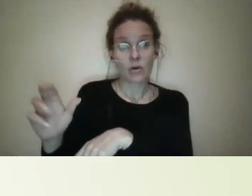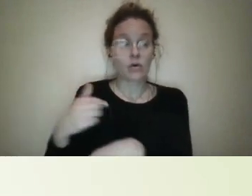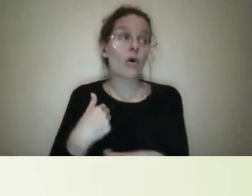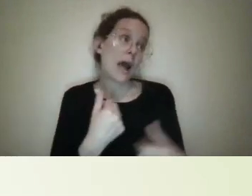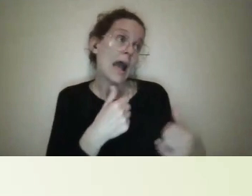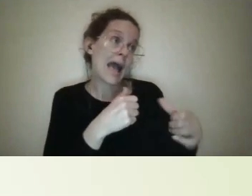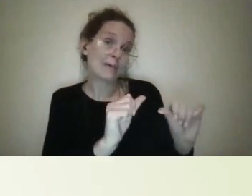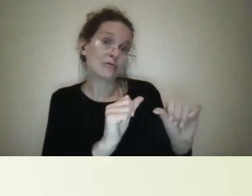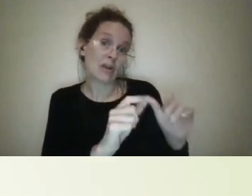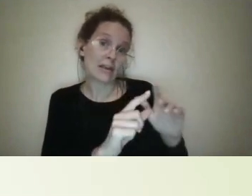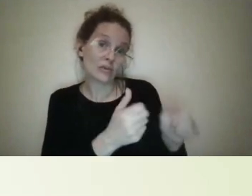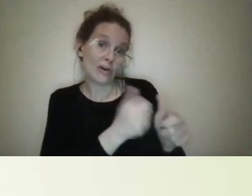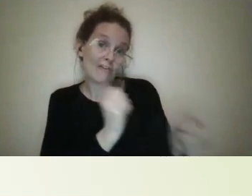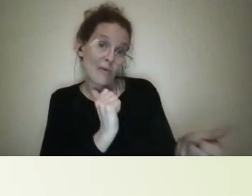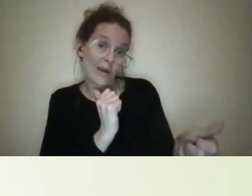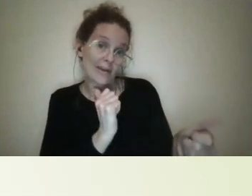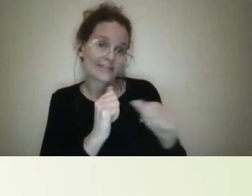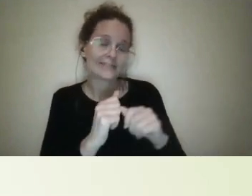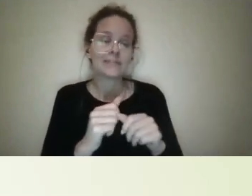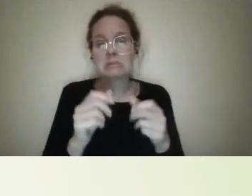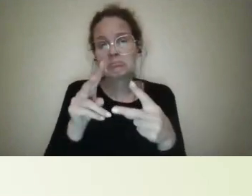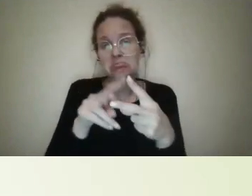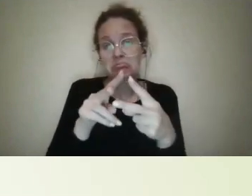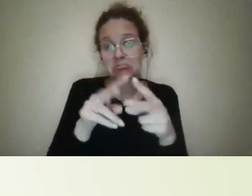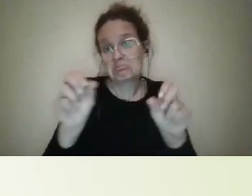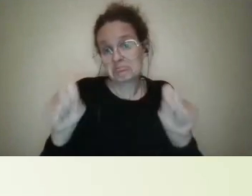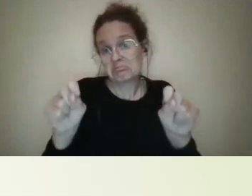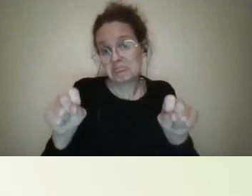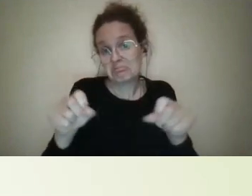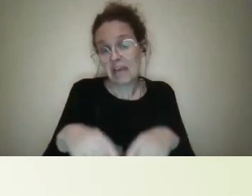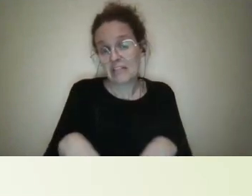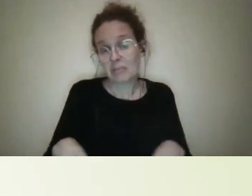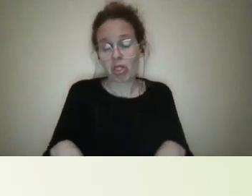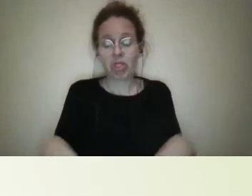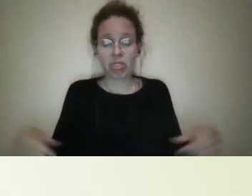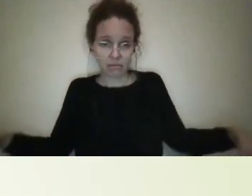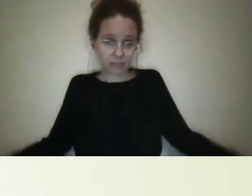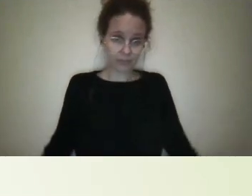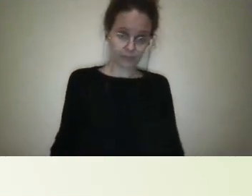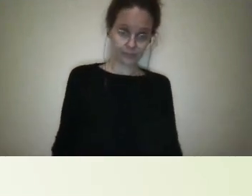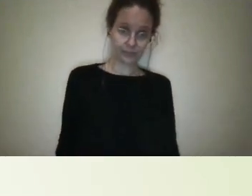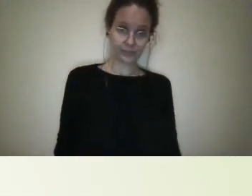get out of something." So it could be- it could work both ways. So the question is,